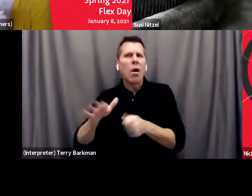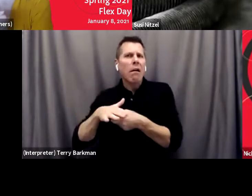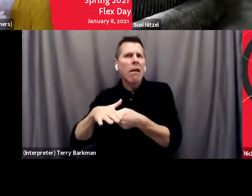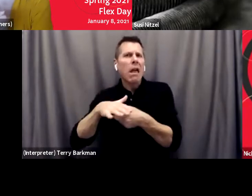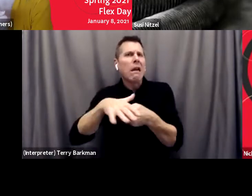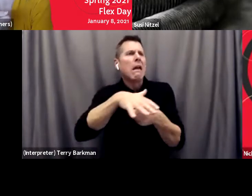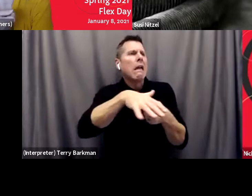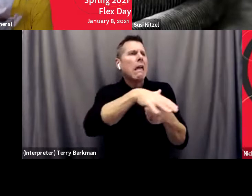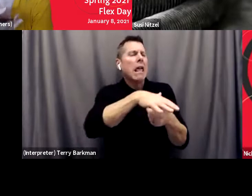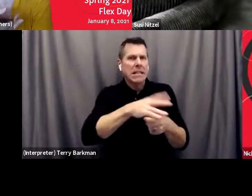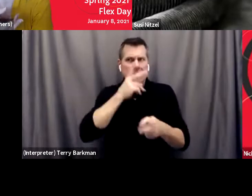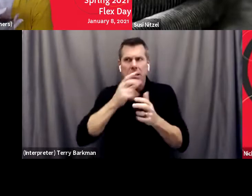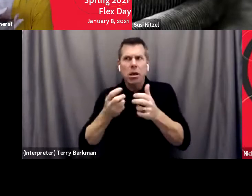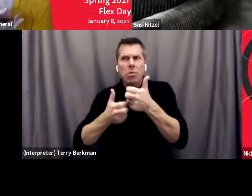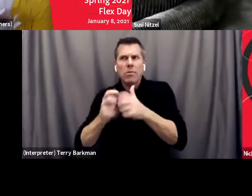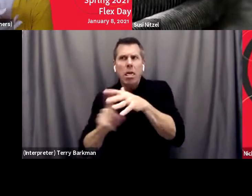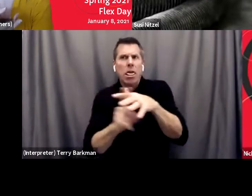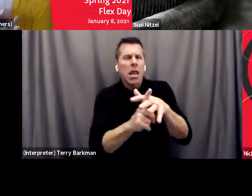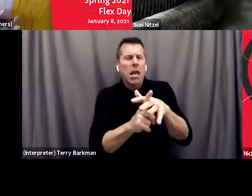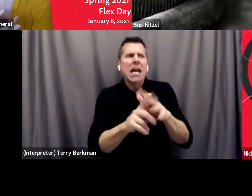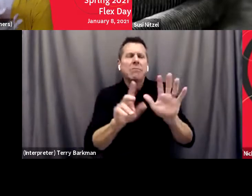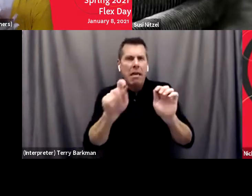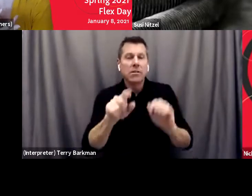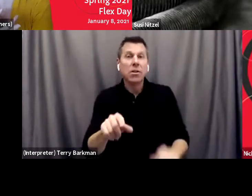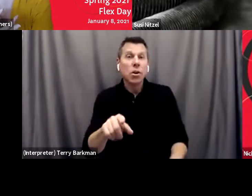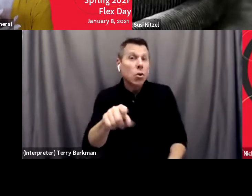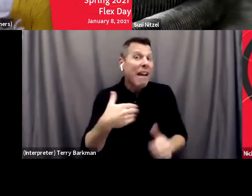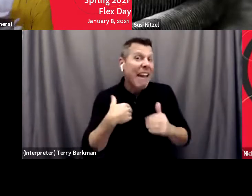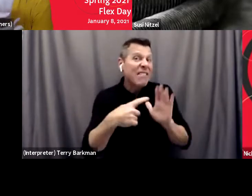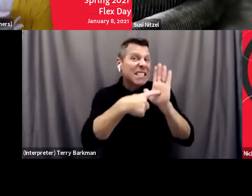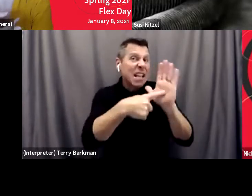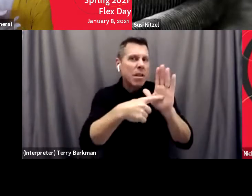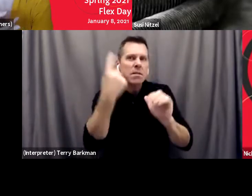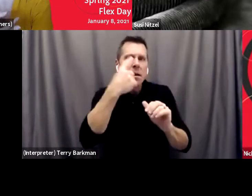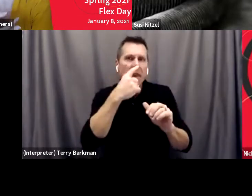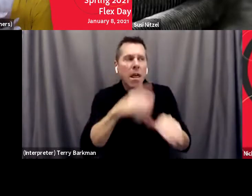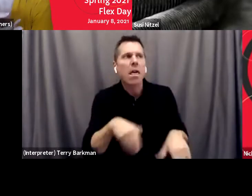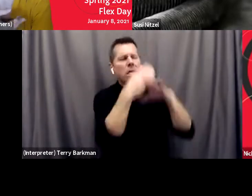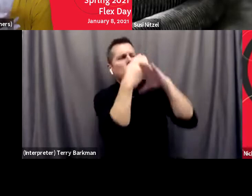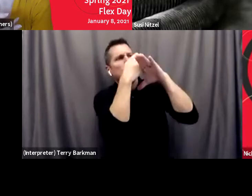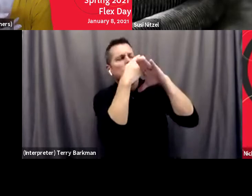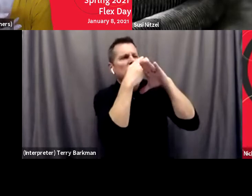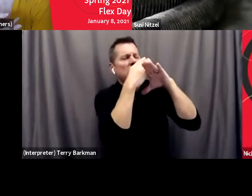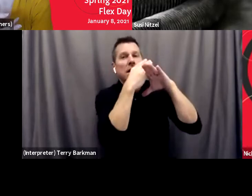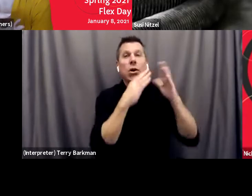that are problematic. Does anybody have an example of a roadblock that you've seen students experiences and their educational